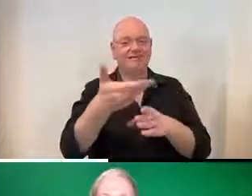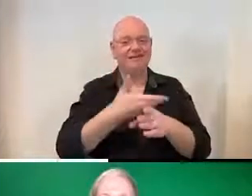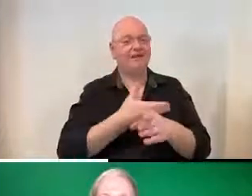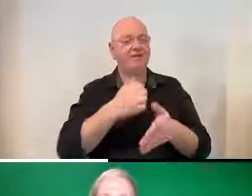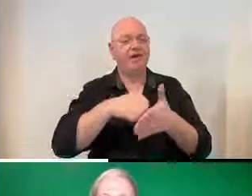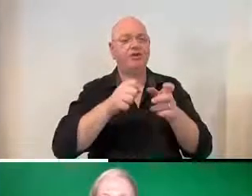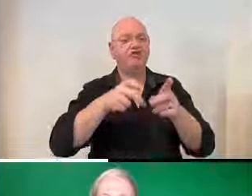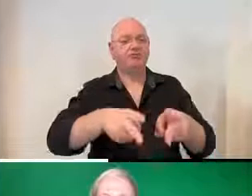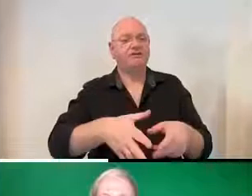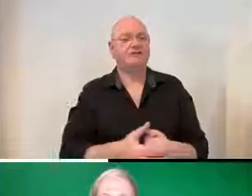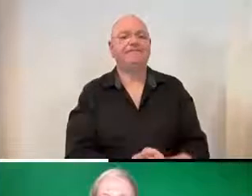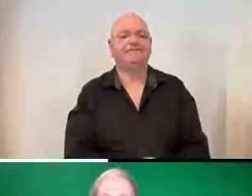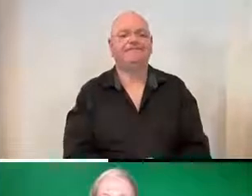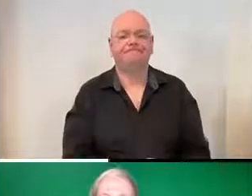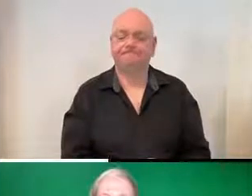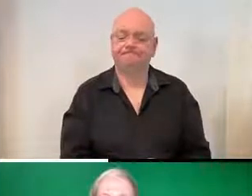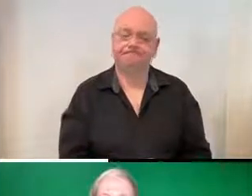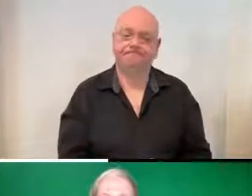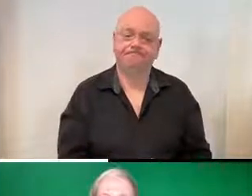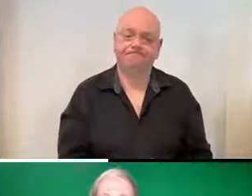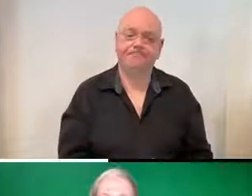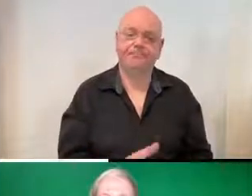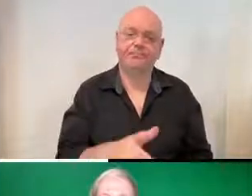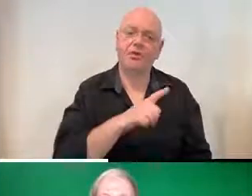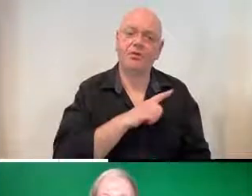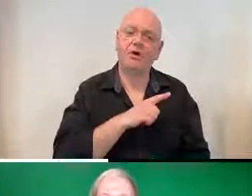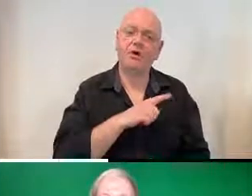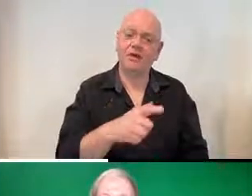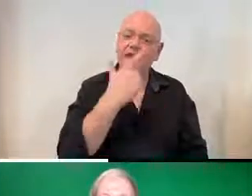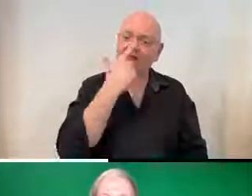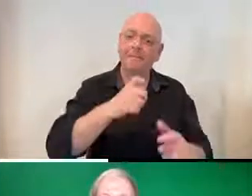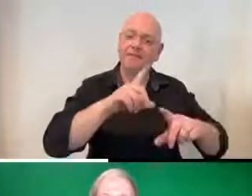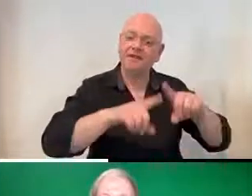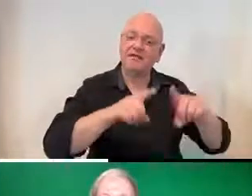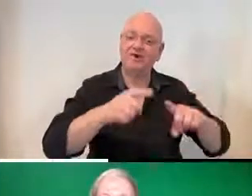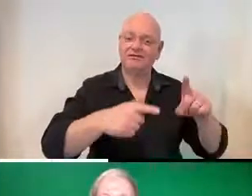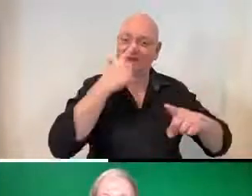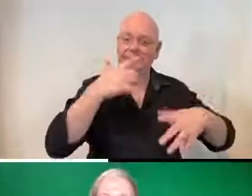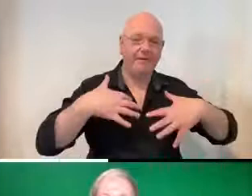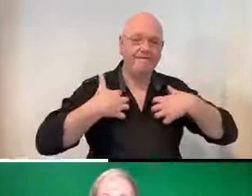larger role for the creative and cultural sector in decision making around high streets and advocating for